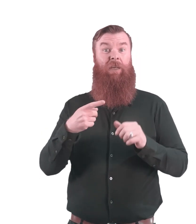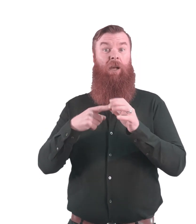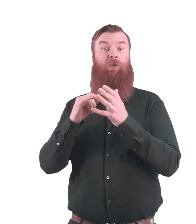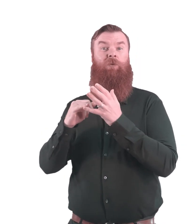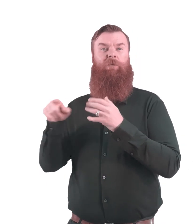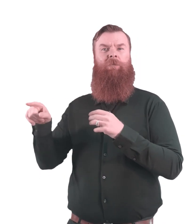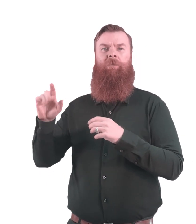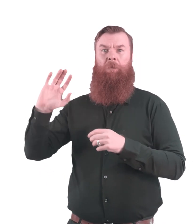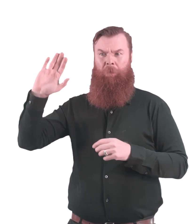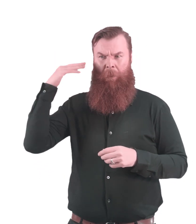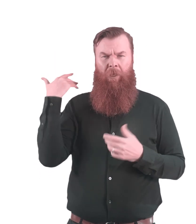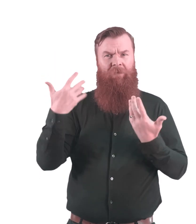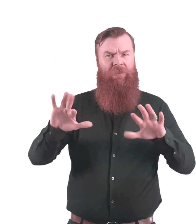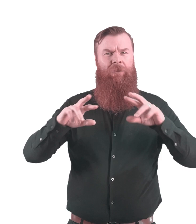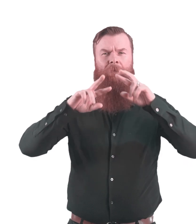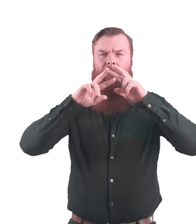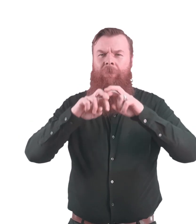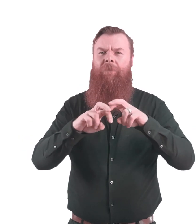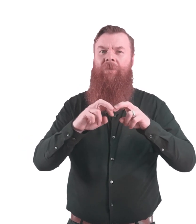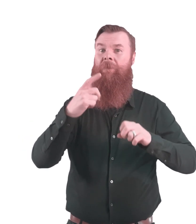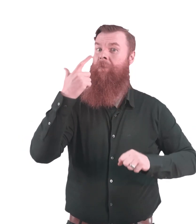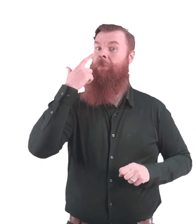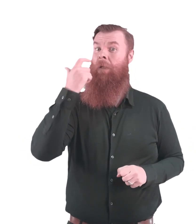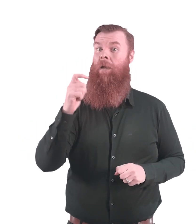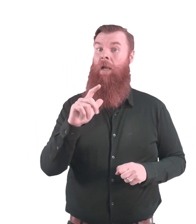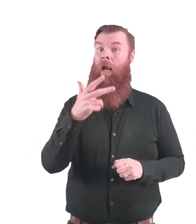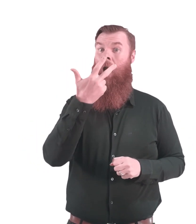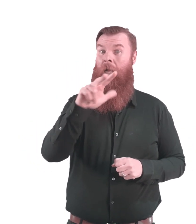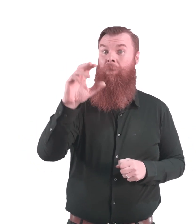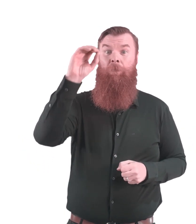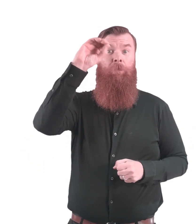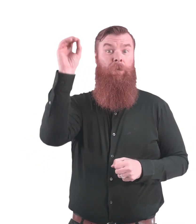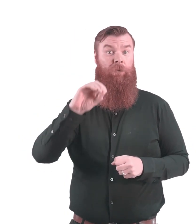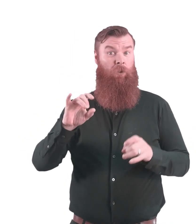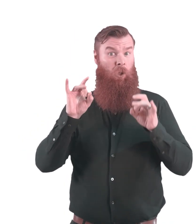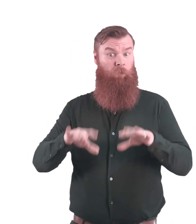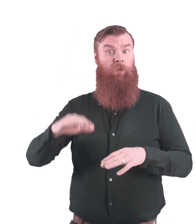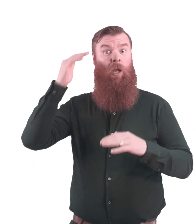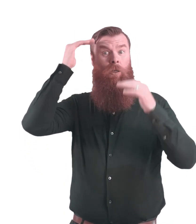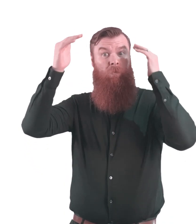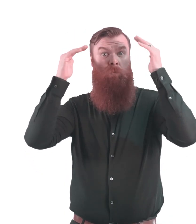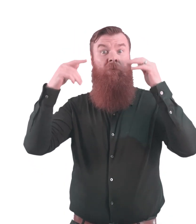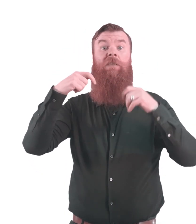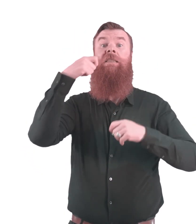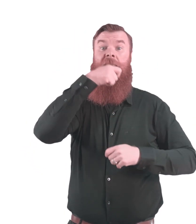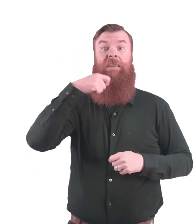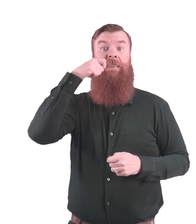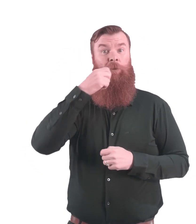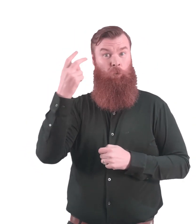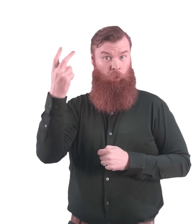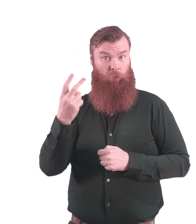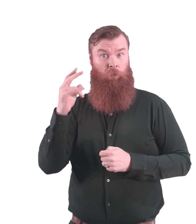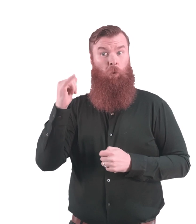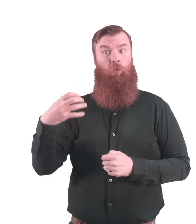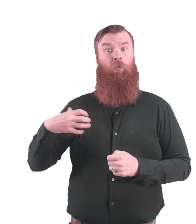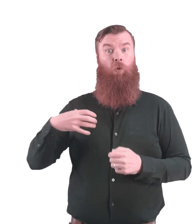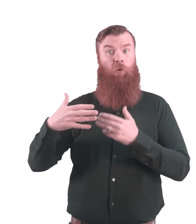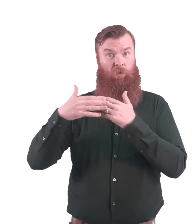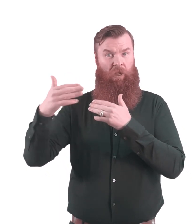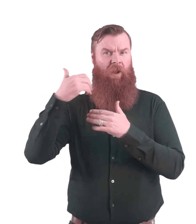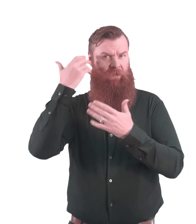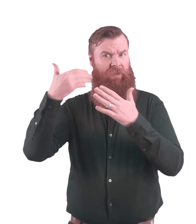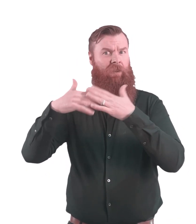Data from the Australian Dental Association shows that 80% of Australian adults brush their teeth two or more times a day.